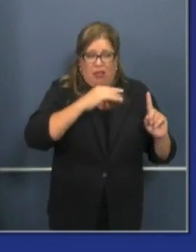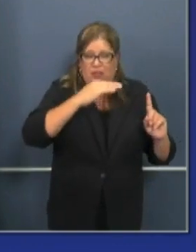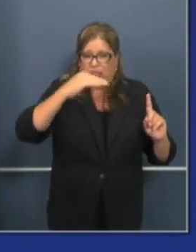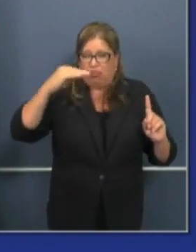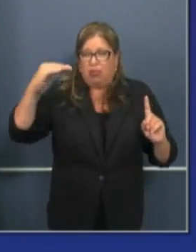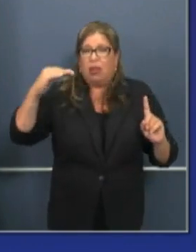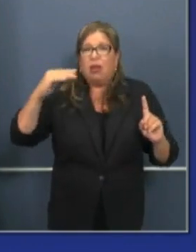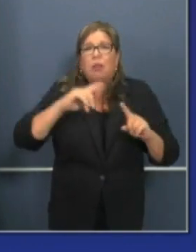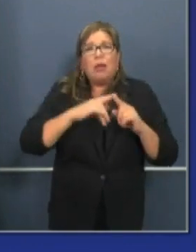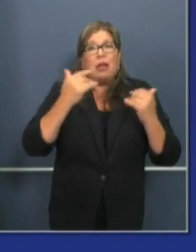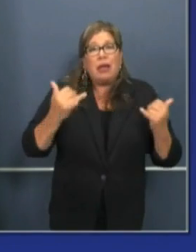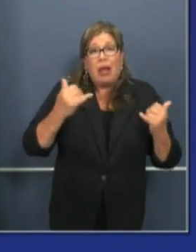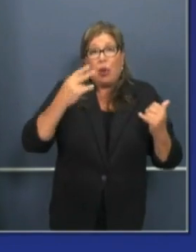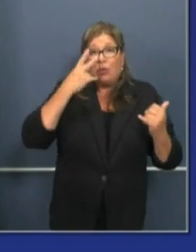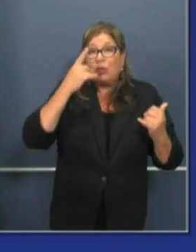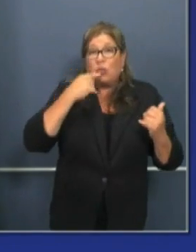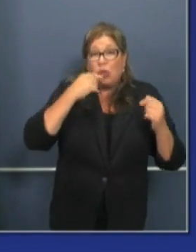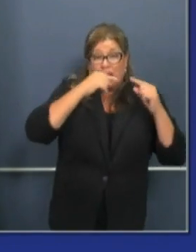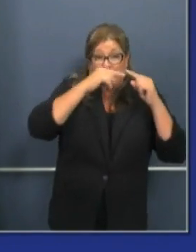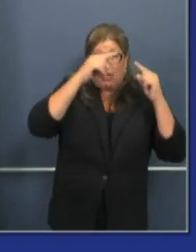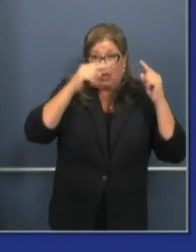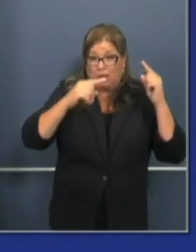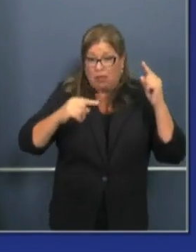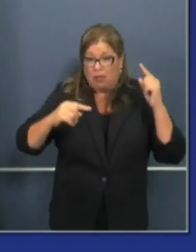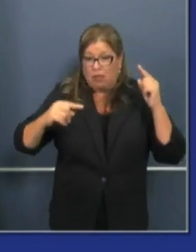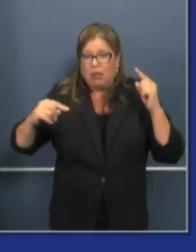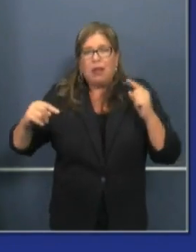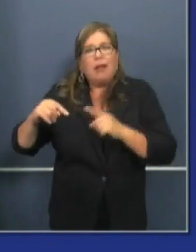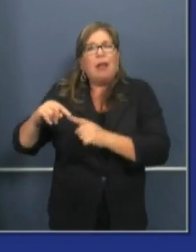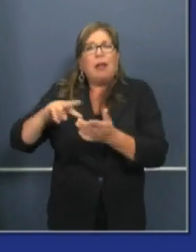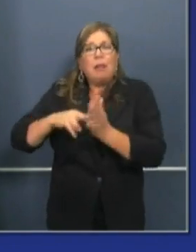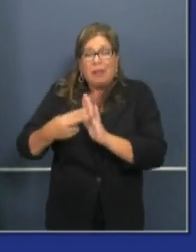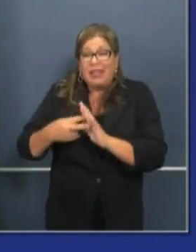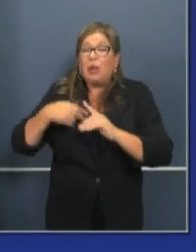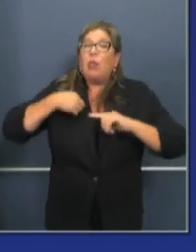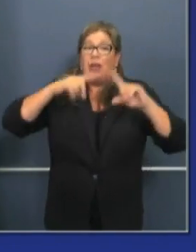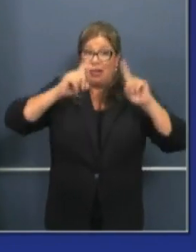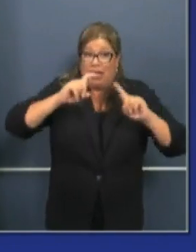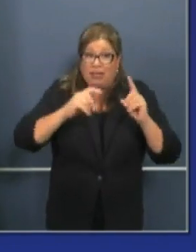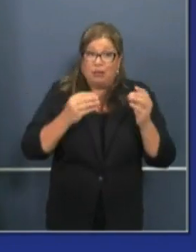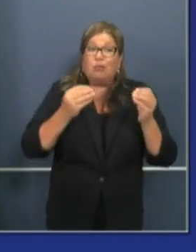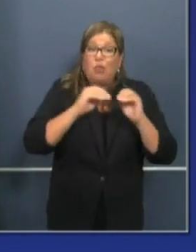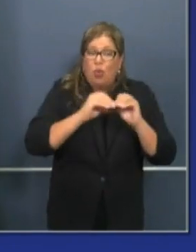WE’RE STARTING TO SEE UPTICK IN THE POSITIVITY RATES NOT WHERE IT WAS.